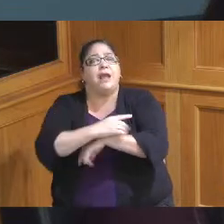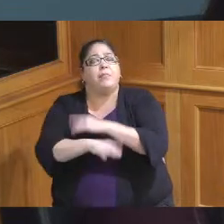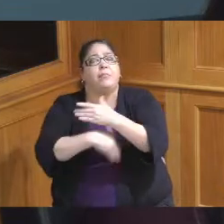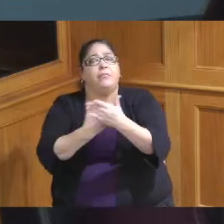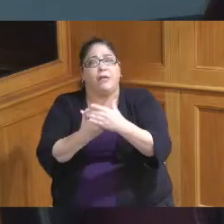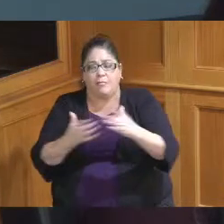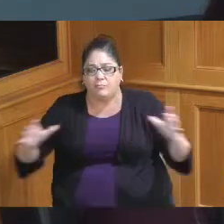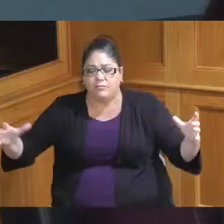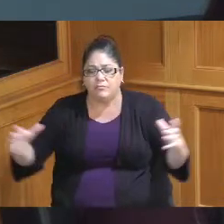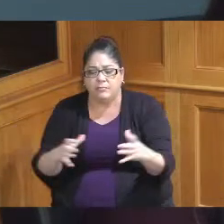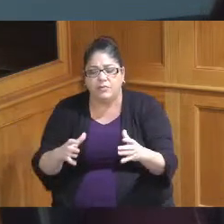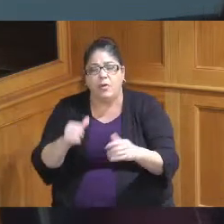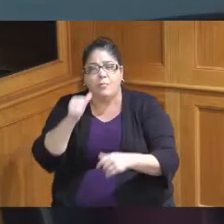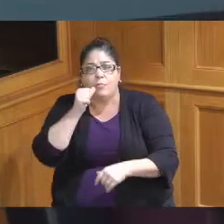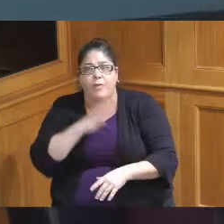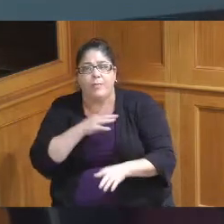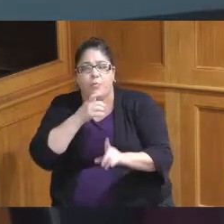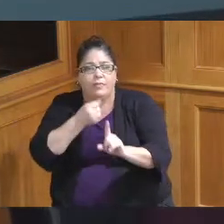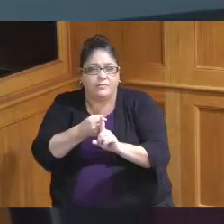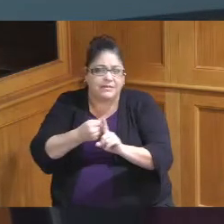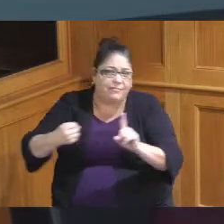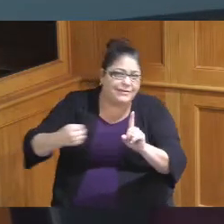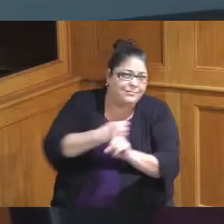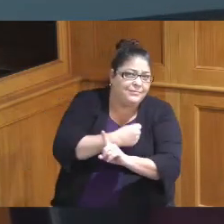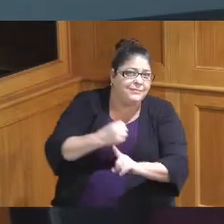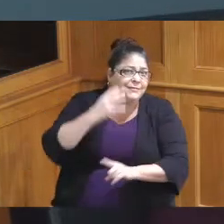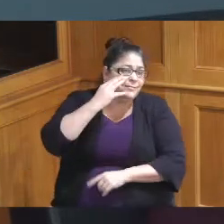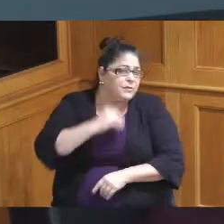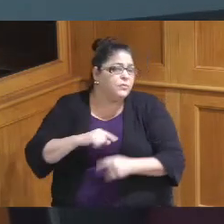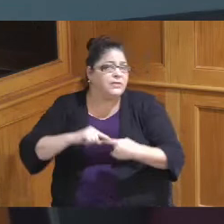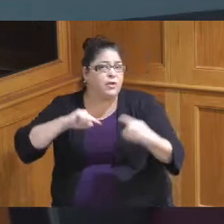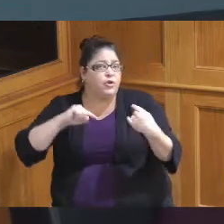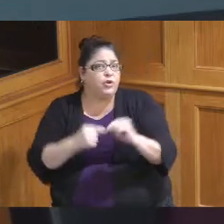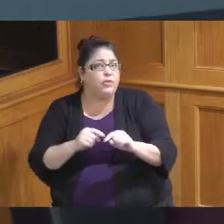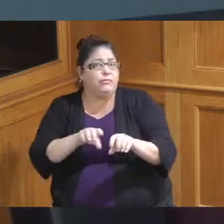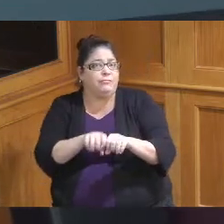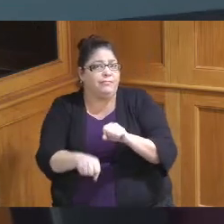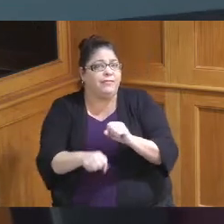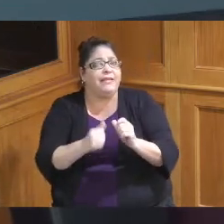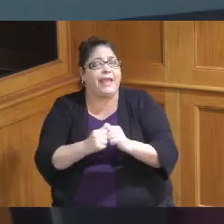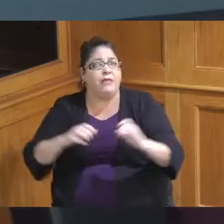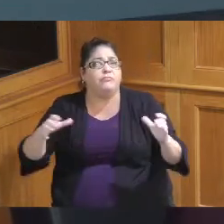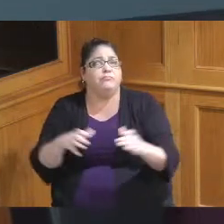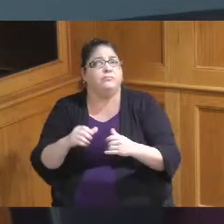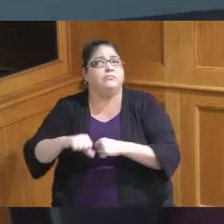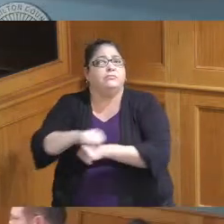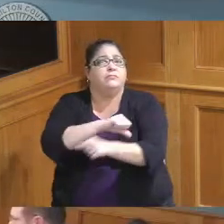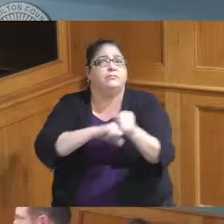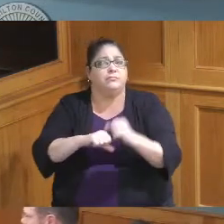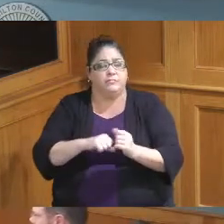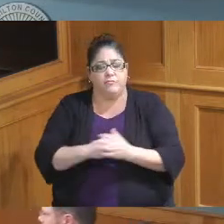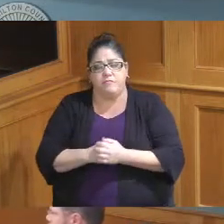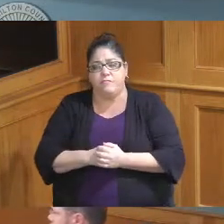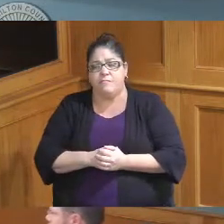battered women's Advocates across the country whereas domestic violence affects Millions both